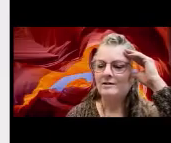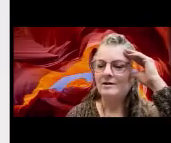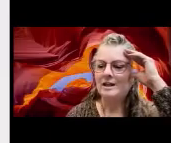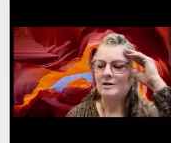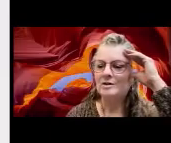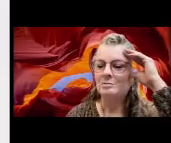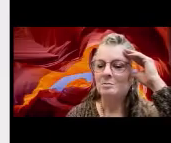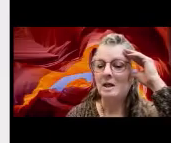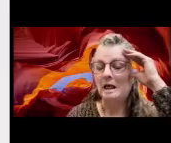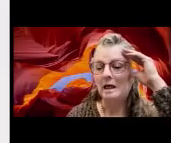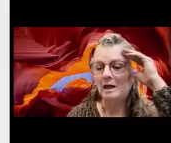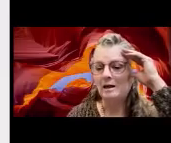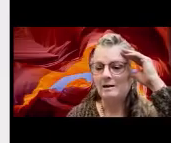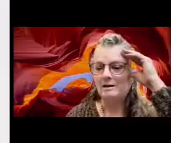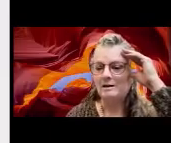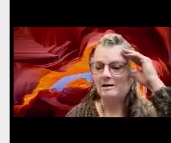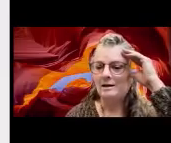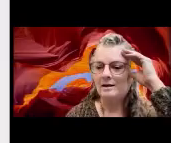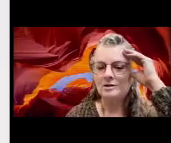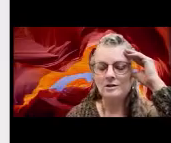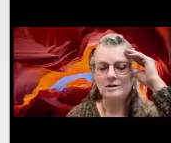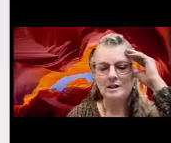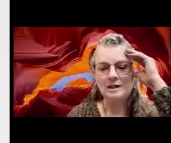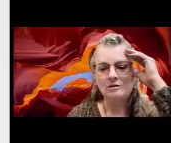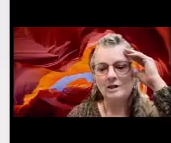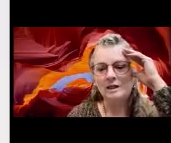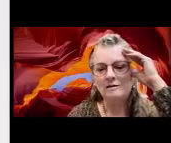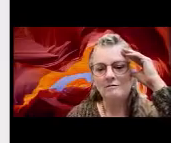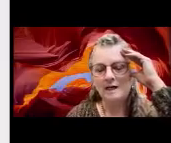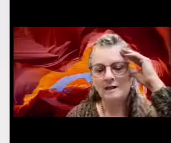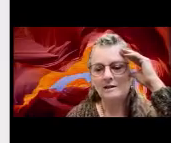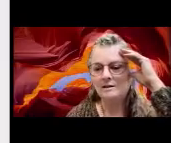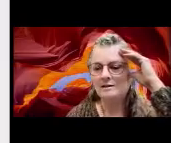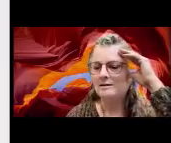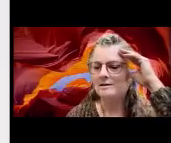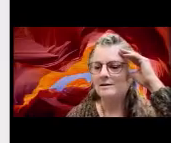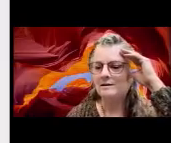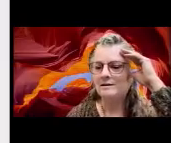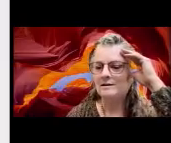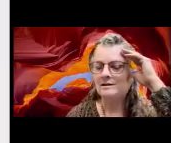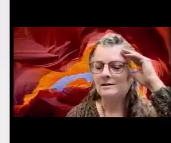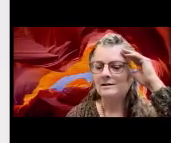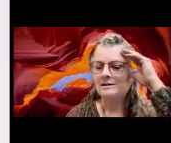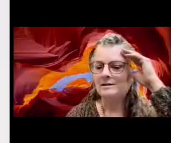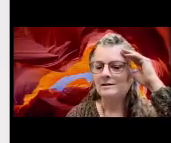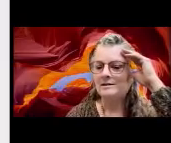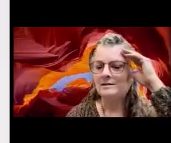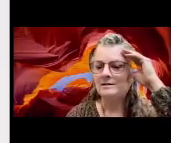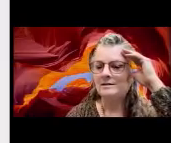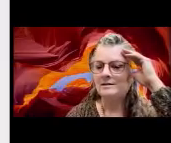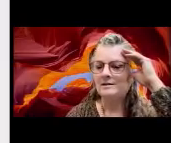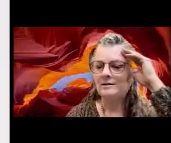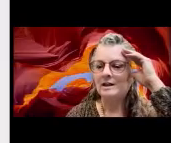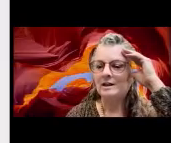Everything looks big and crystal is that green or red? Everything